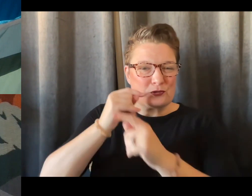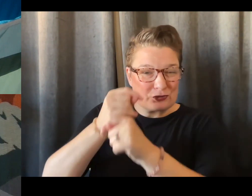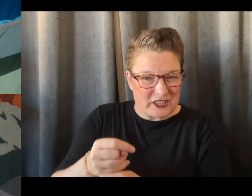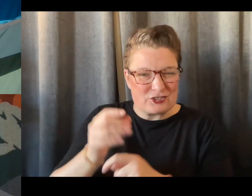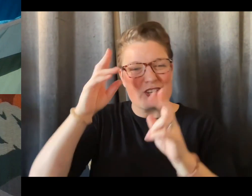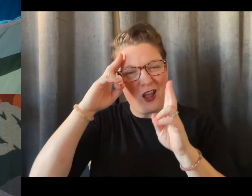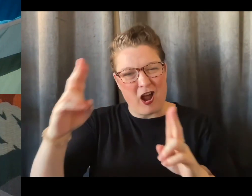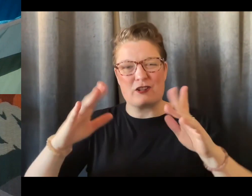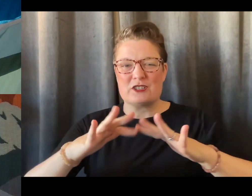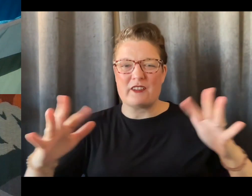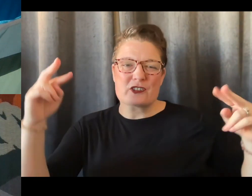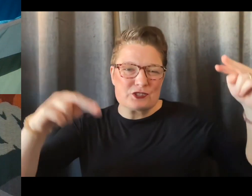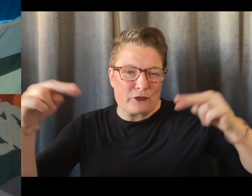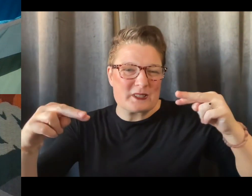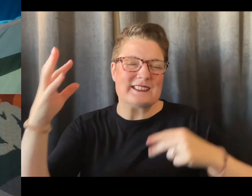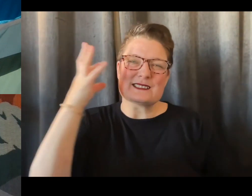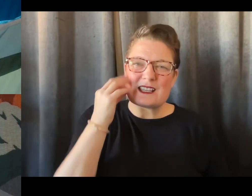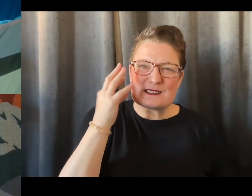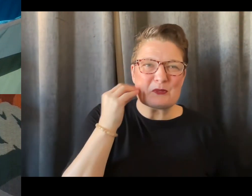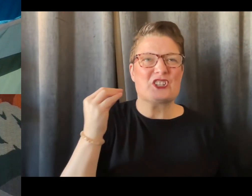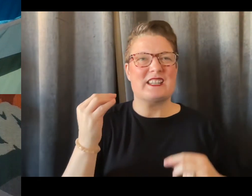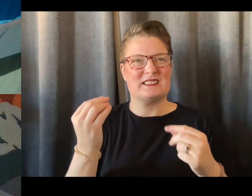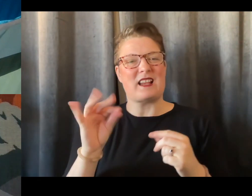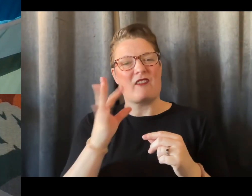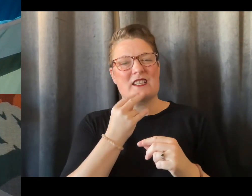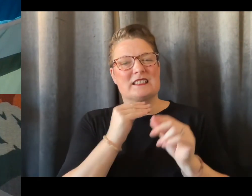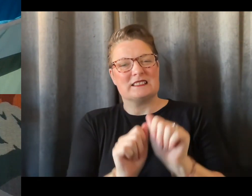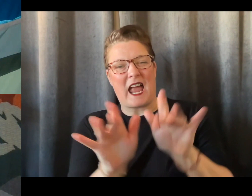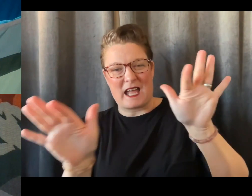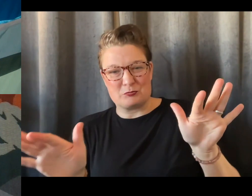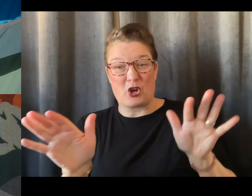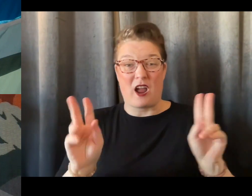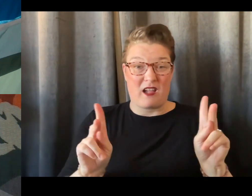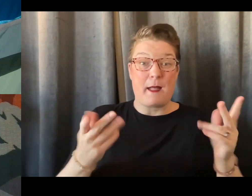the diverse voices and experiences of the diaspora, past, present, and future,